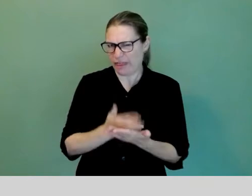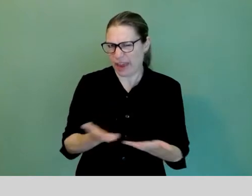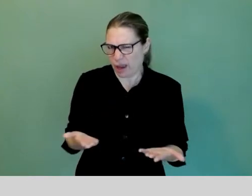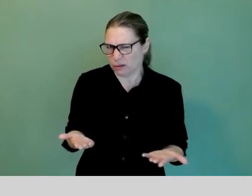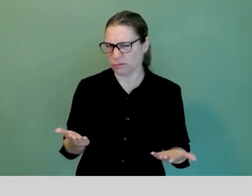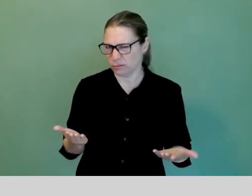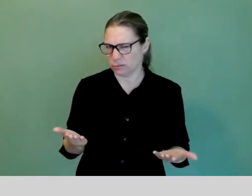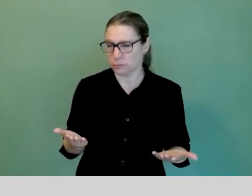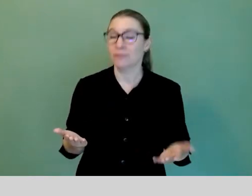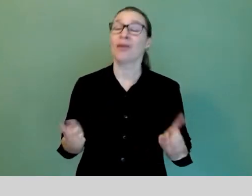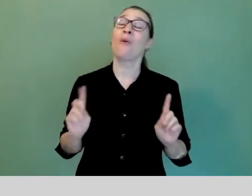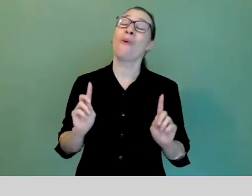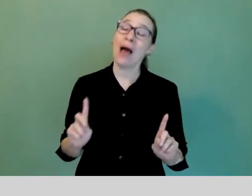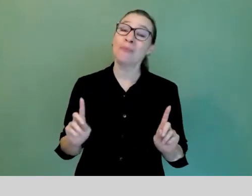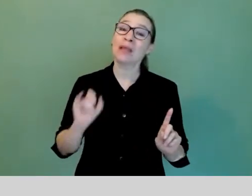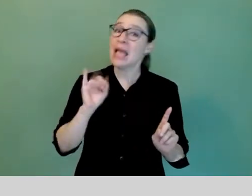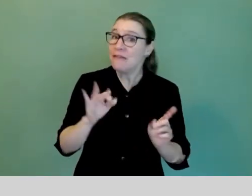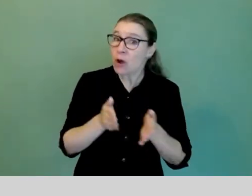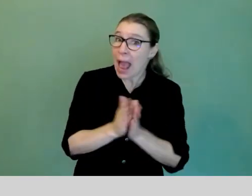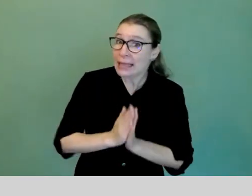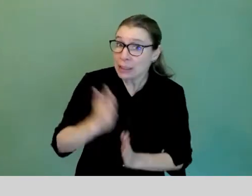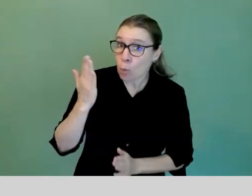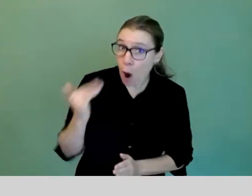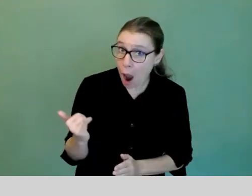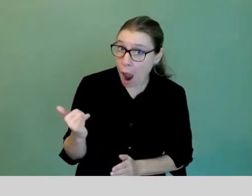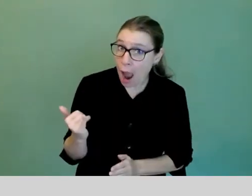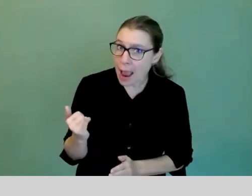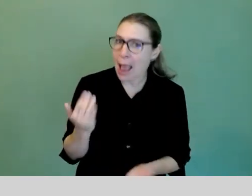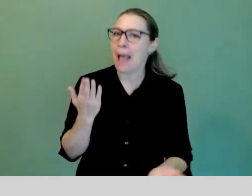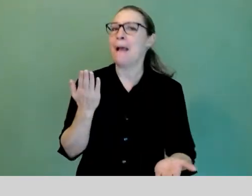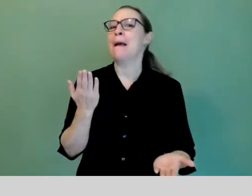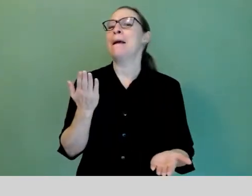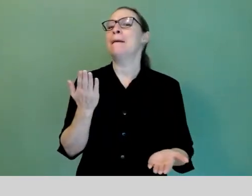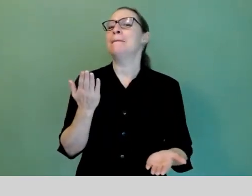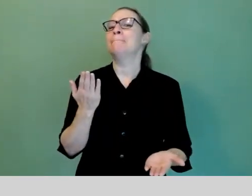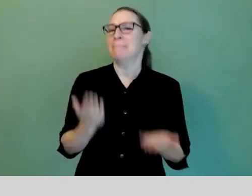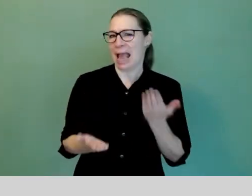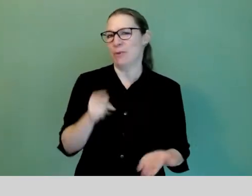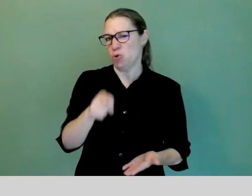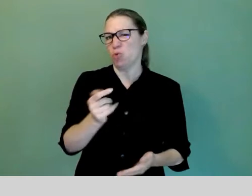Well, if you're asking that question, then you might be in the wrong talk.